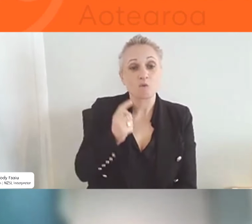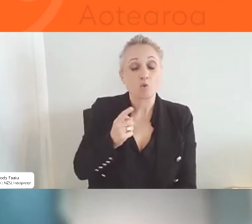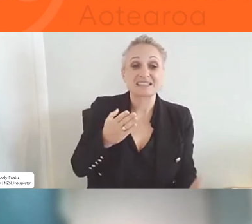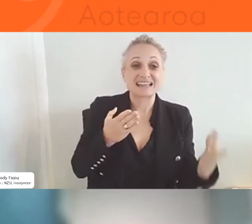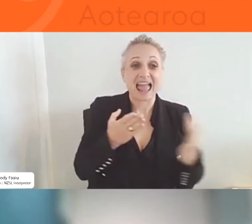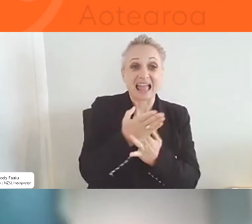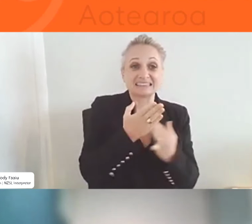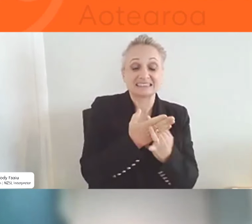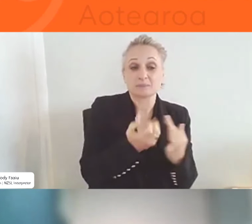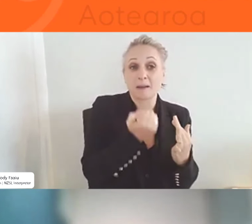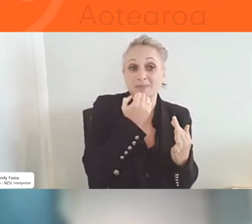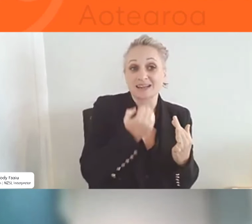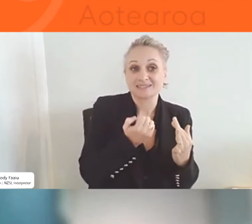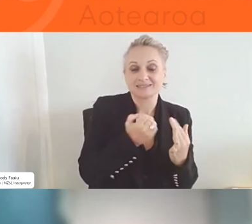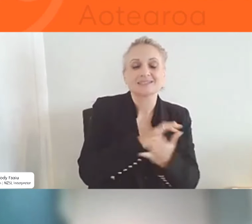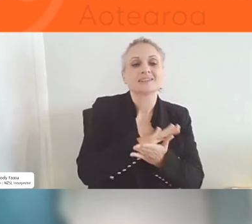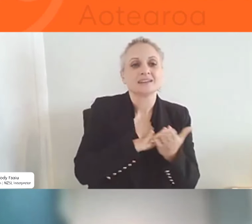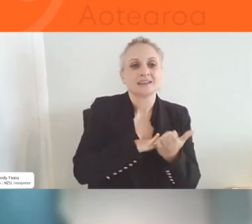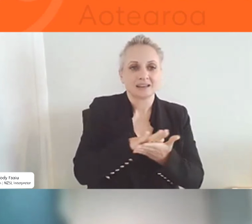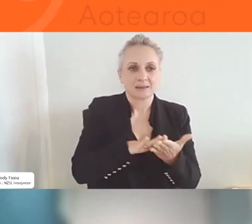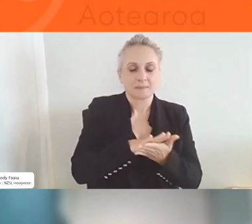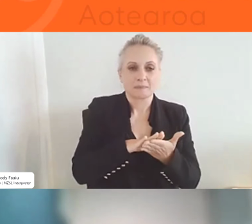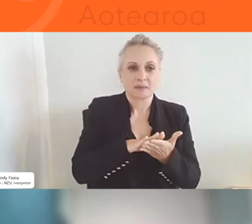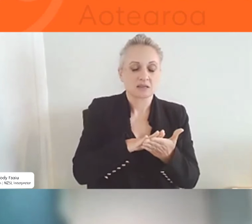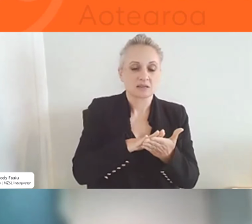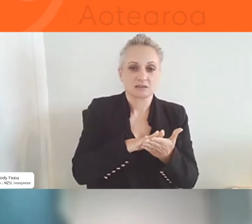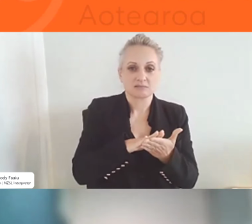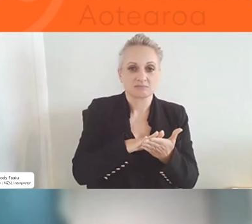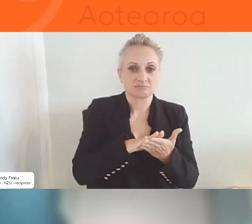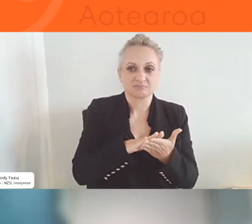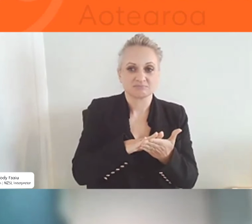put you more on par with, say, government agency borrowing interest